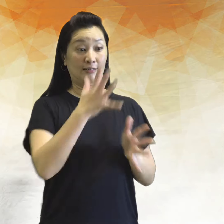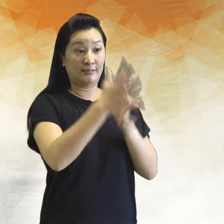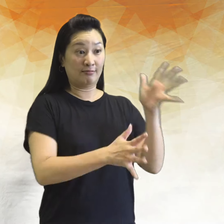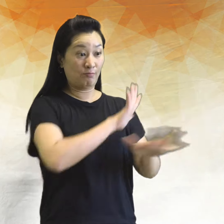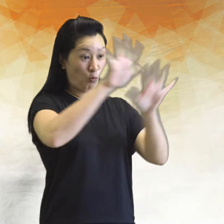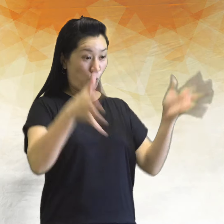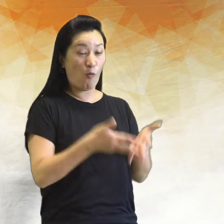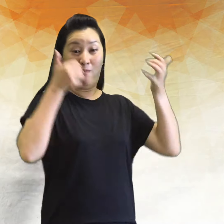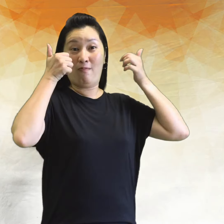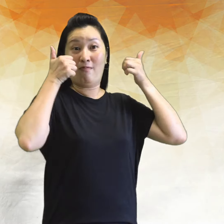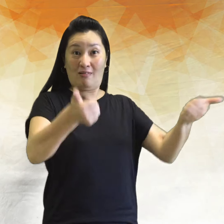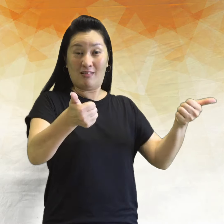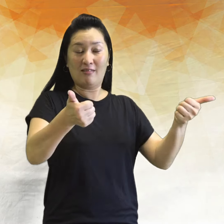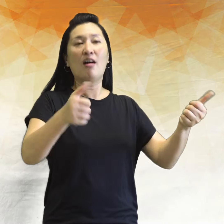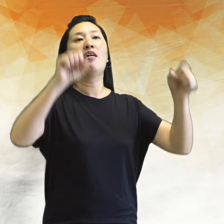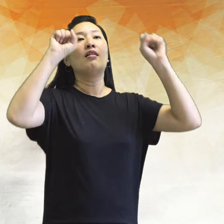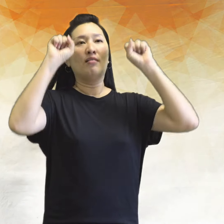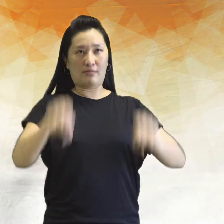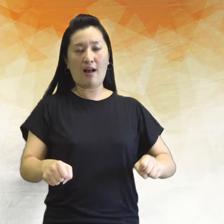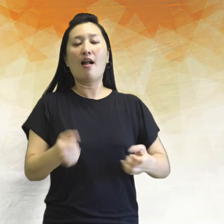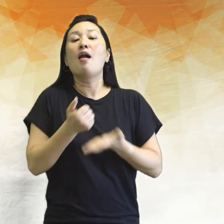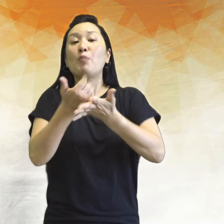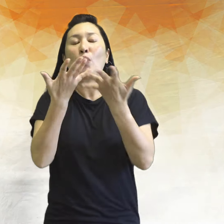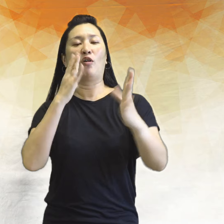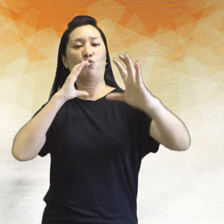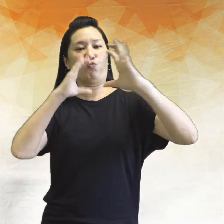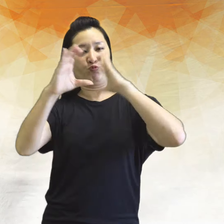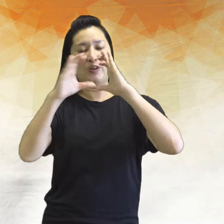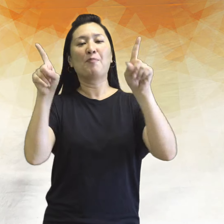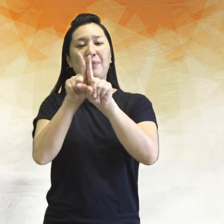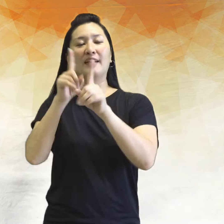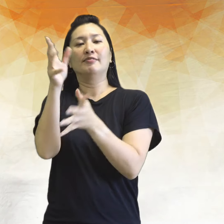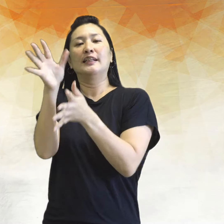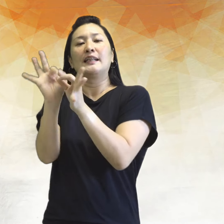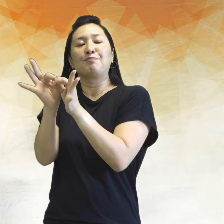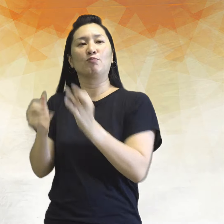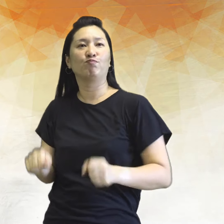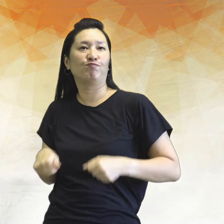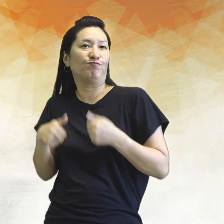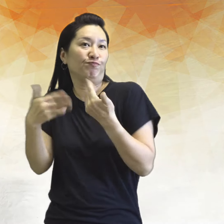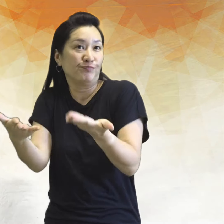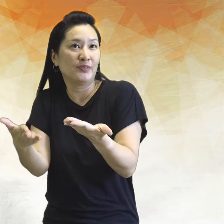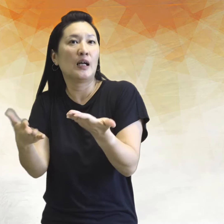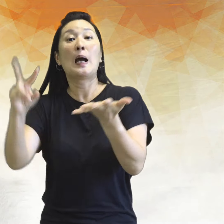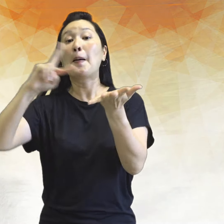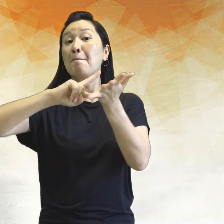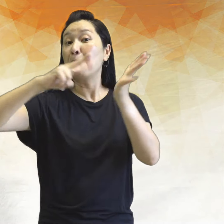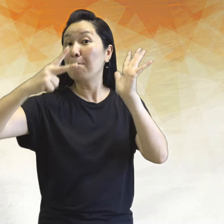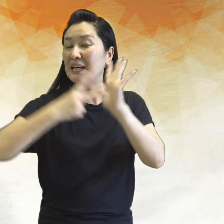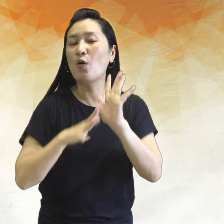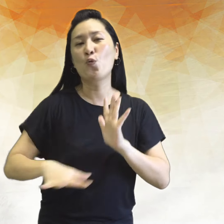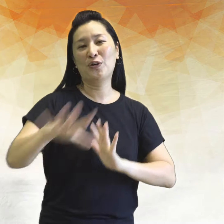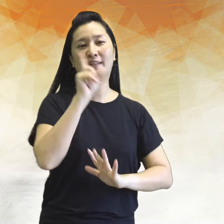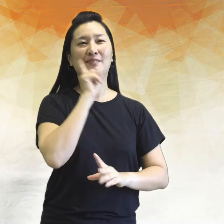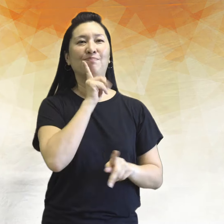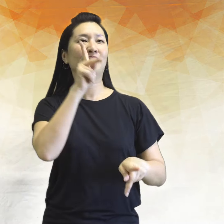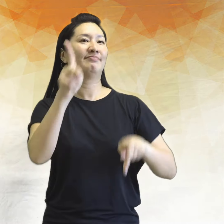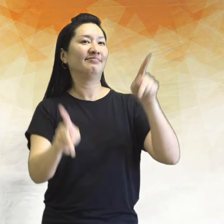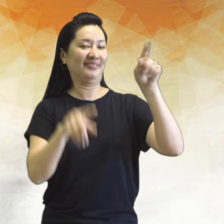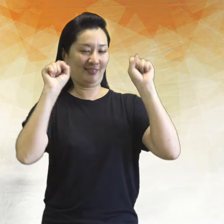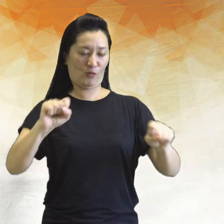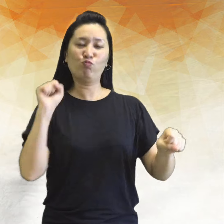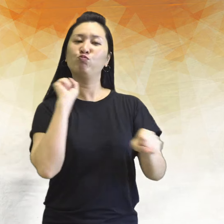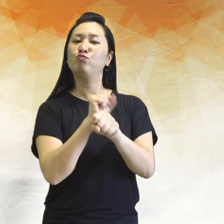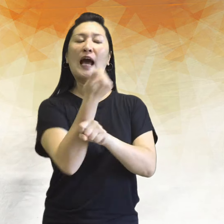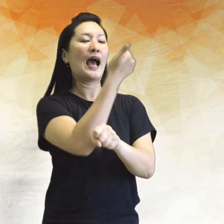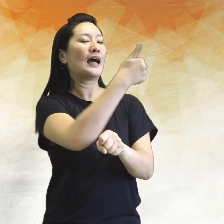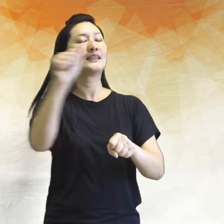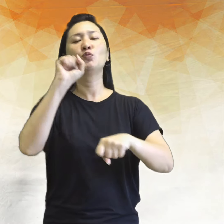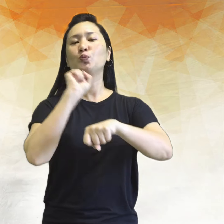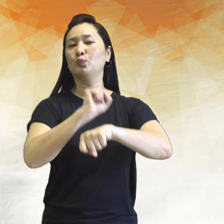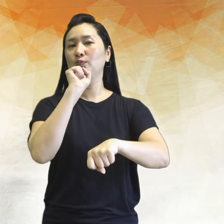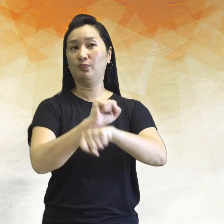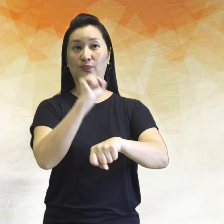Sign language competency for communication provision of interpreters mean that deaf people can do almost any job.